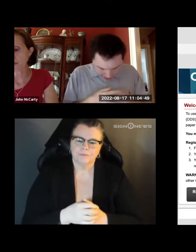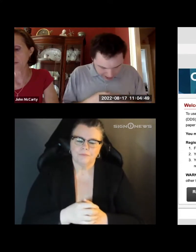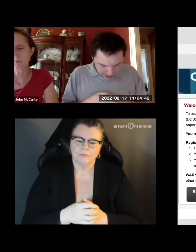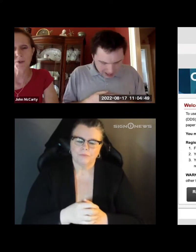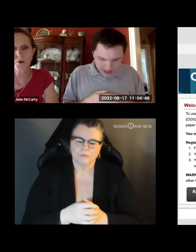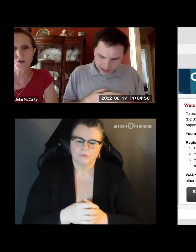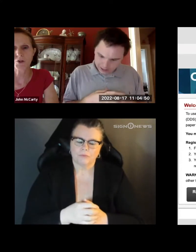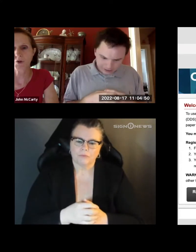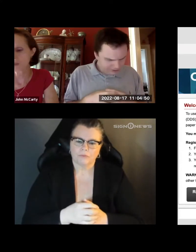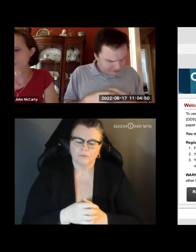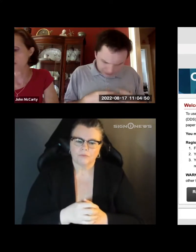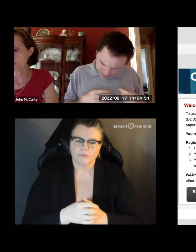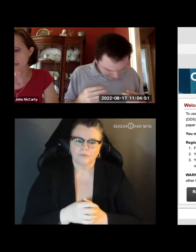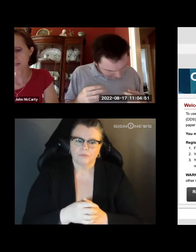driver's license